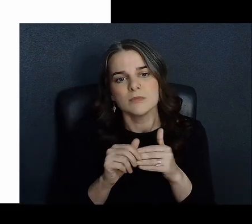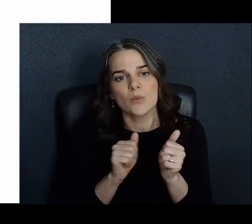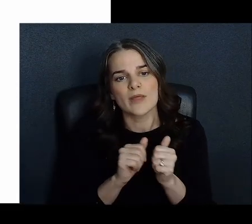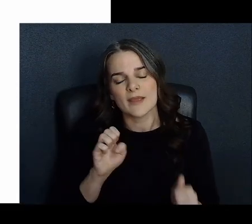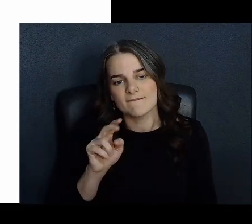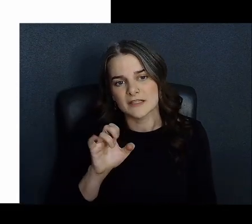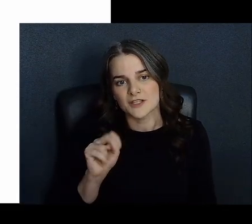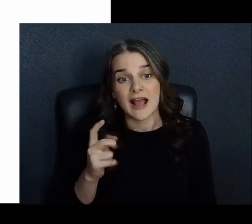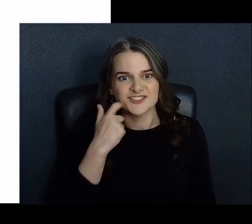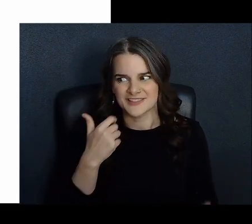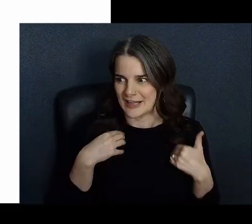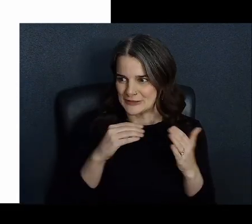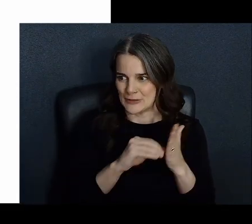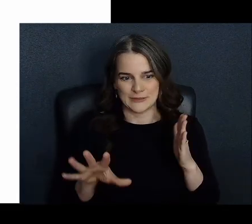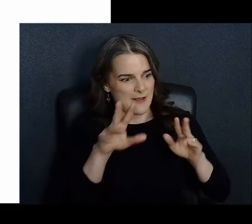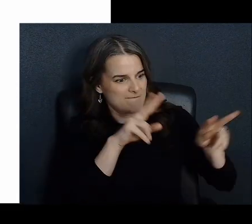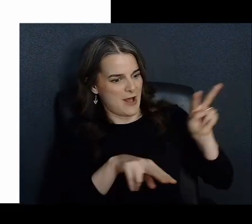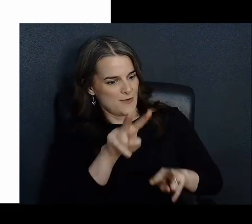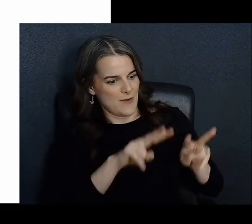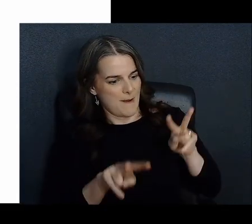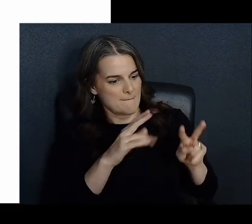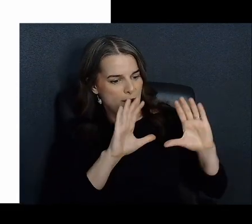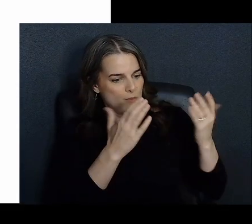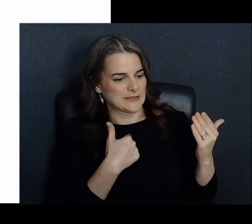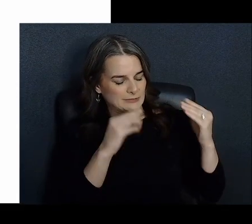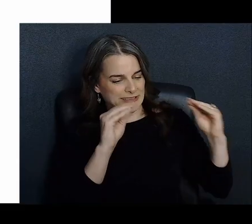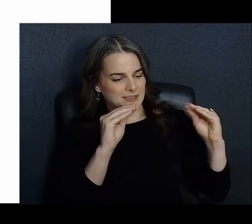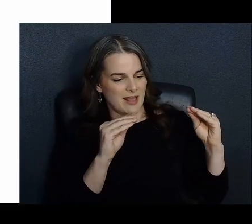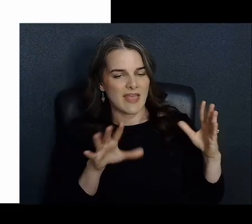that I was teaching, and they actually found some of the features of Seeing AI a little bit